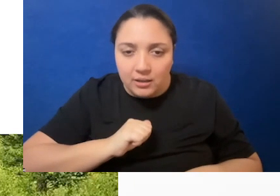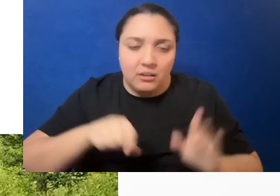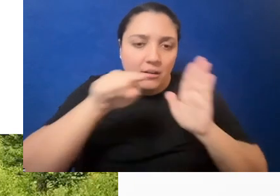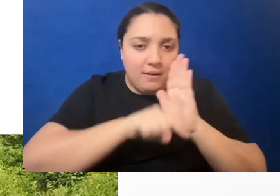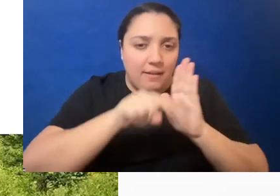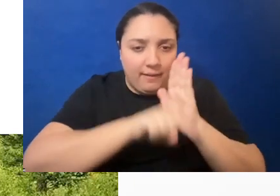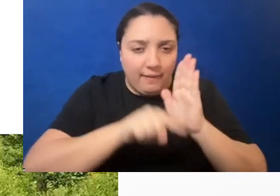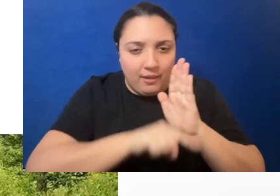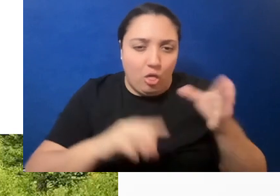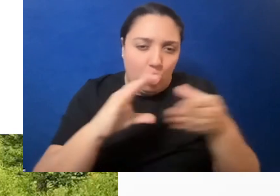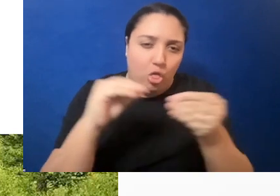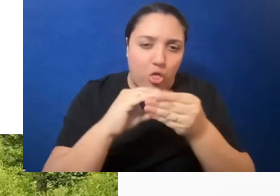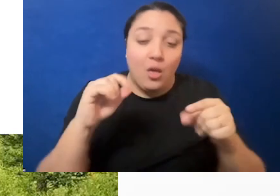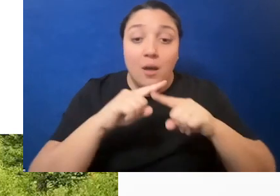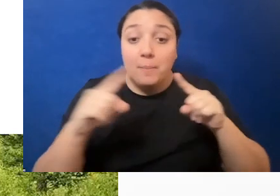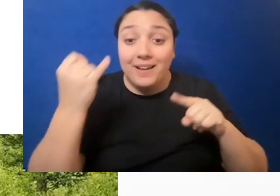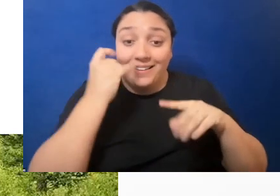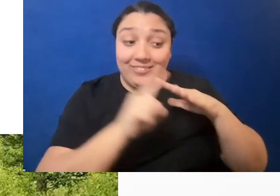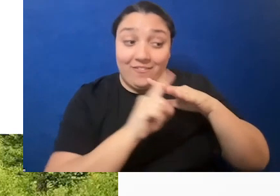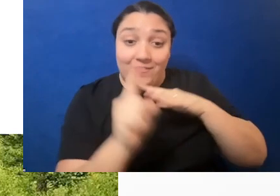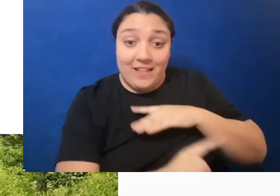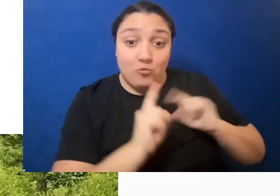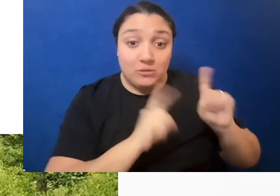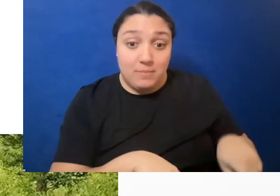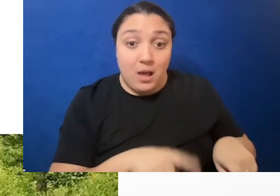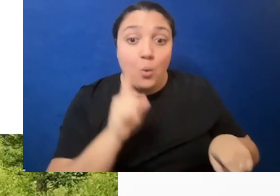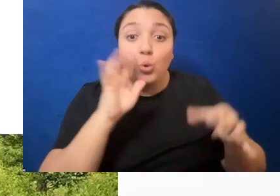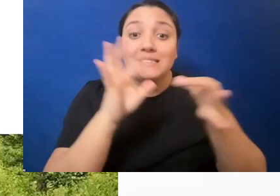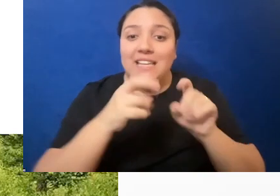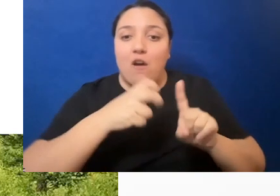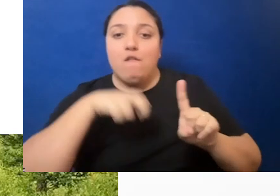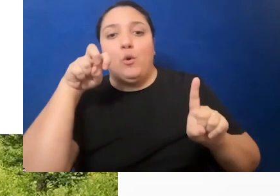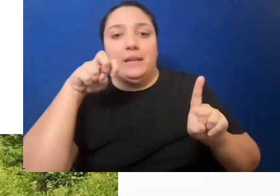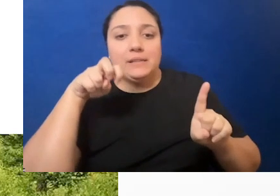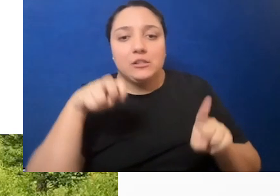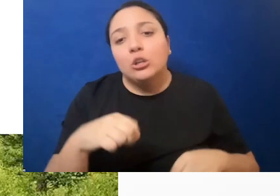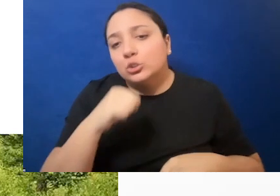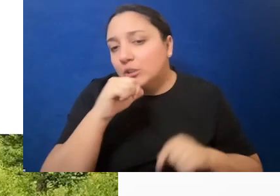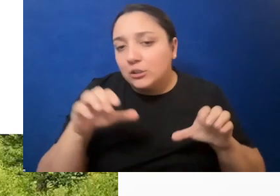WHEN THE FLIGHT RESPONSE IS IT IS BEHAVIORS LIKE AVOIDANCE, SO